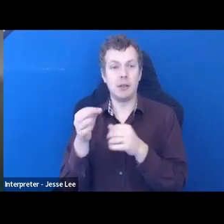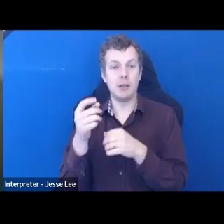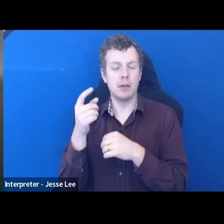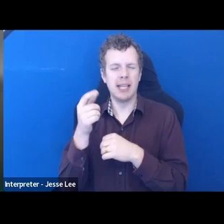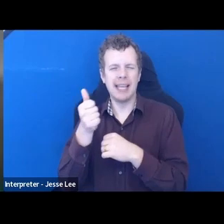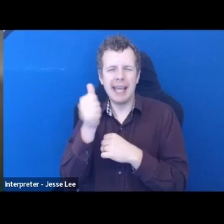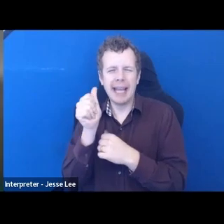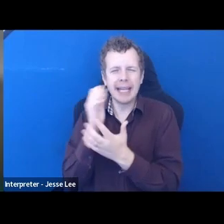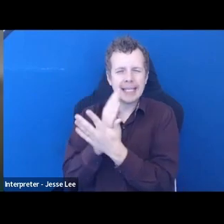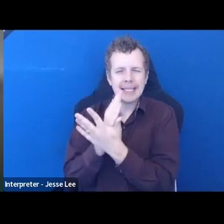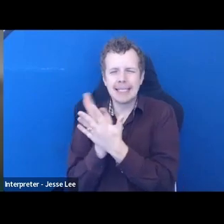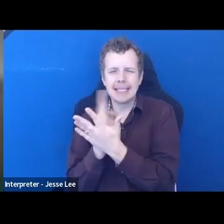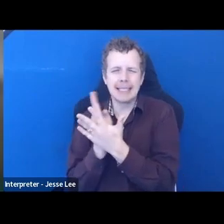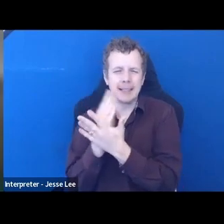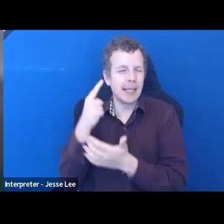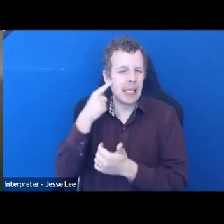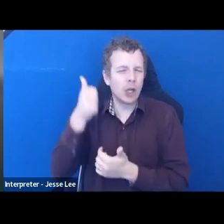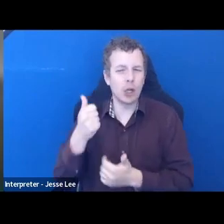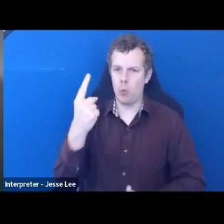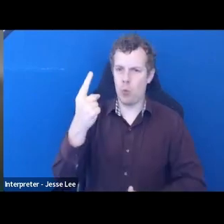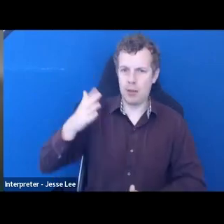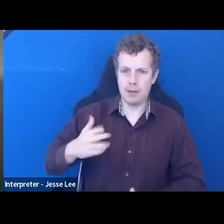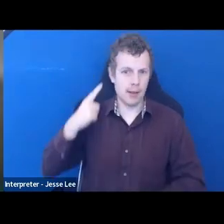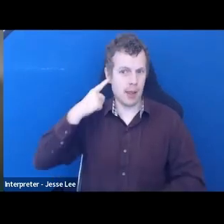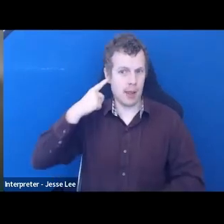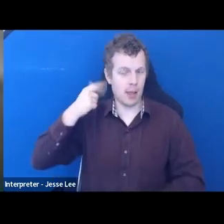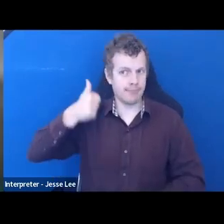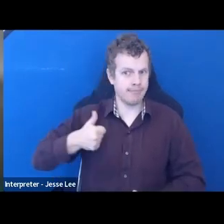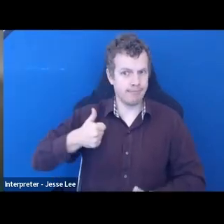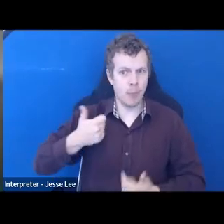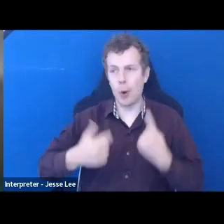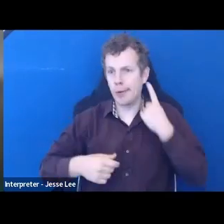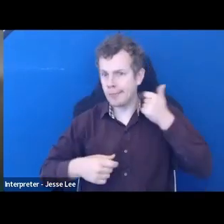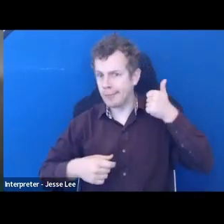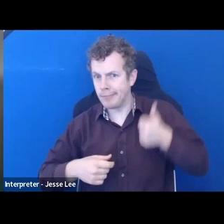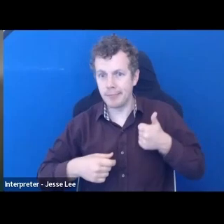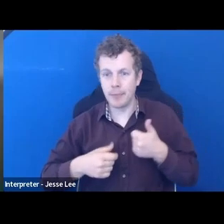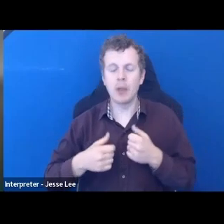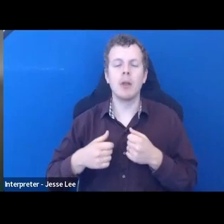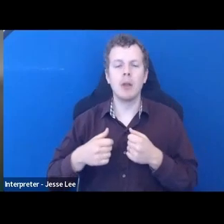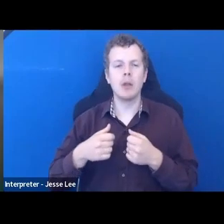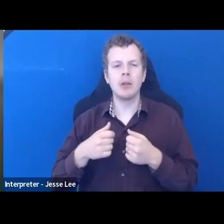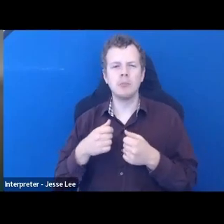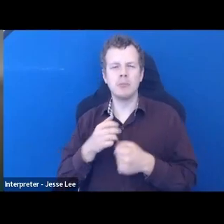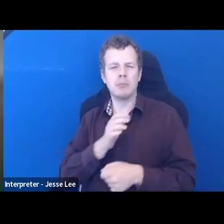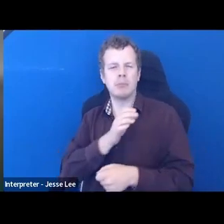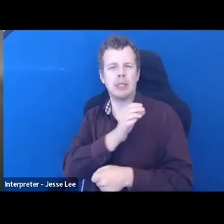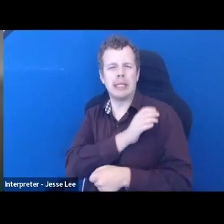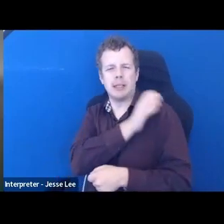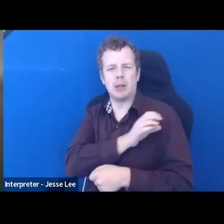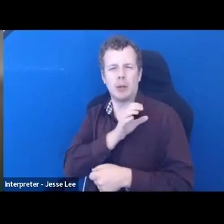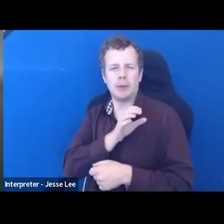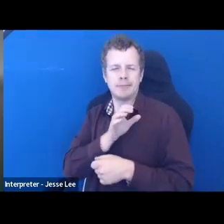in one ear and this has been suggested by some clinical practice position papers and guidelines